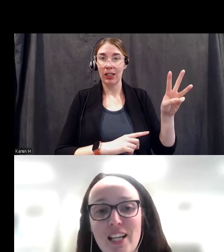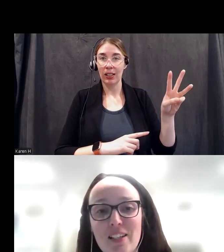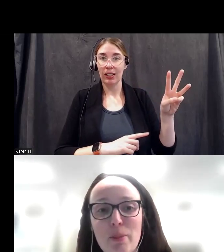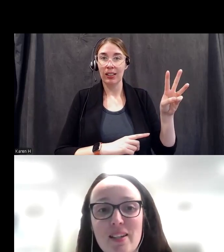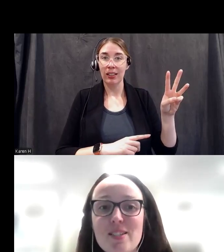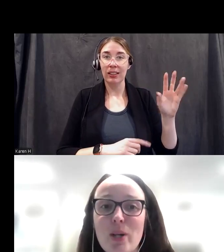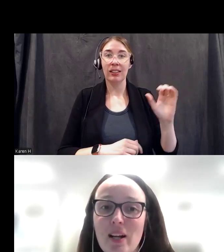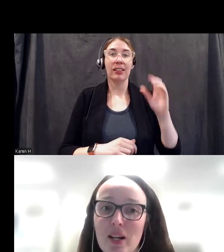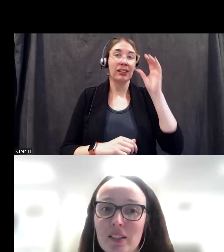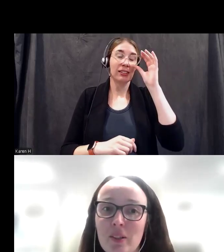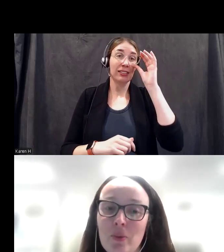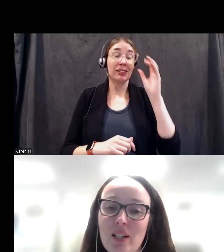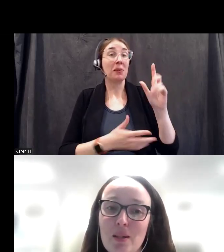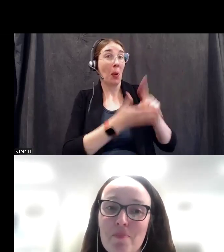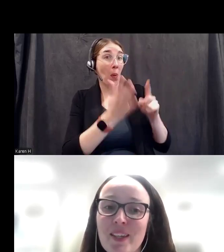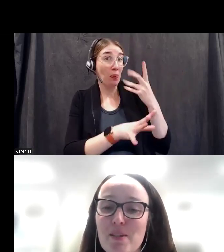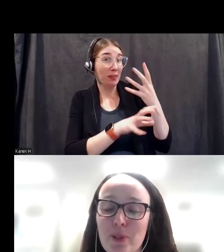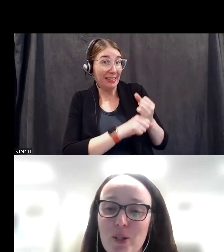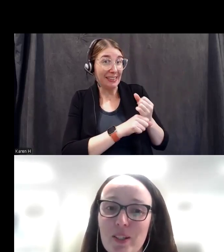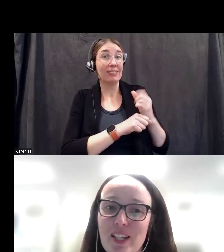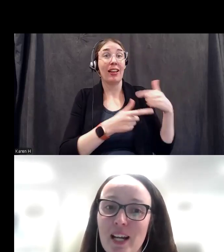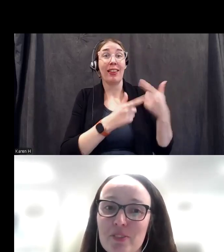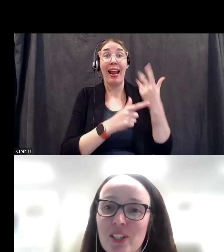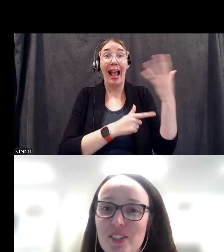and the bikes went out on loan. Pretty quickly after.